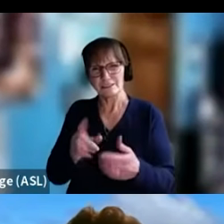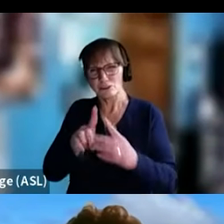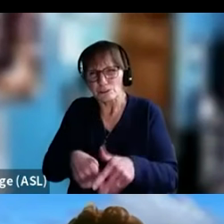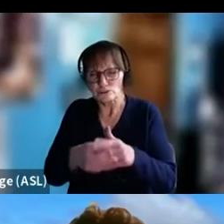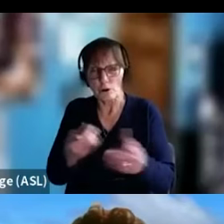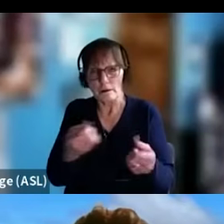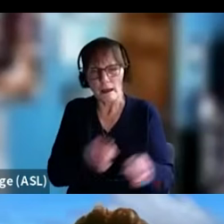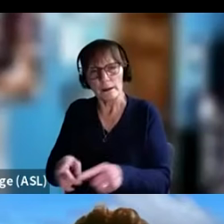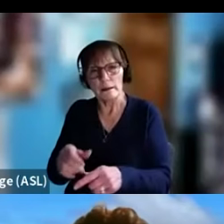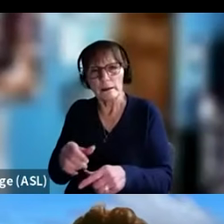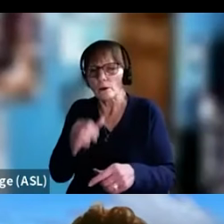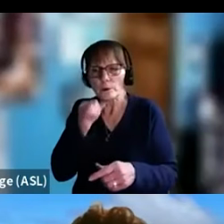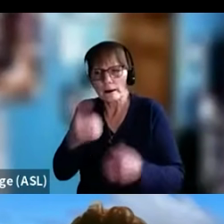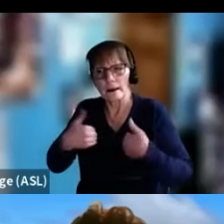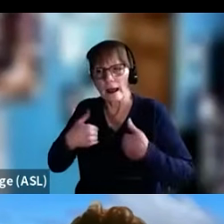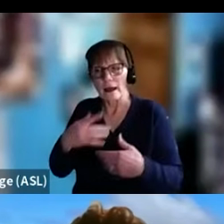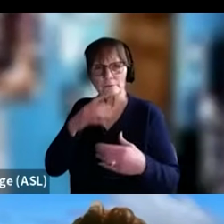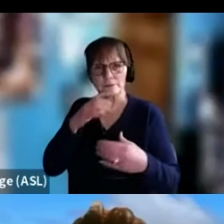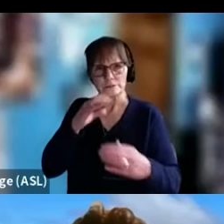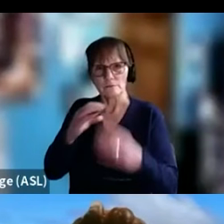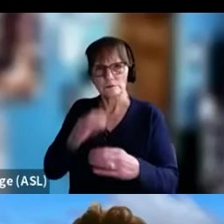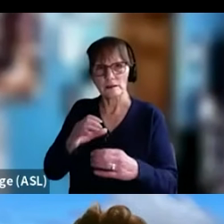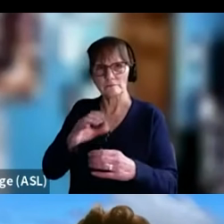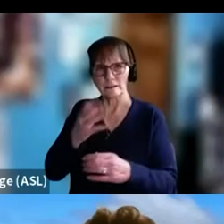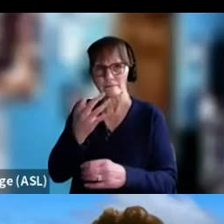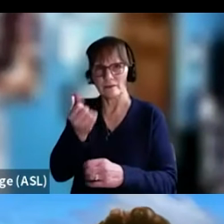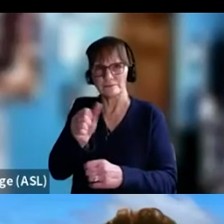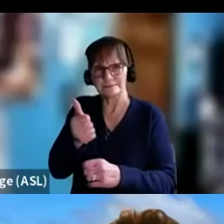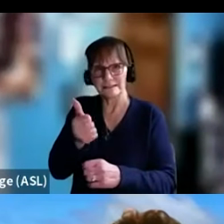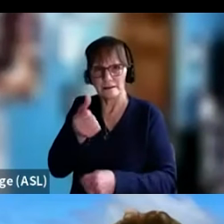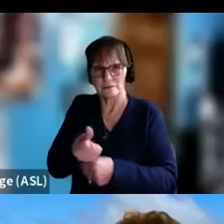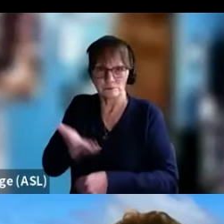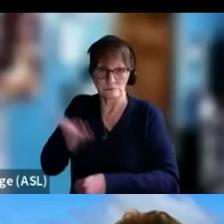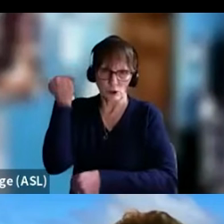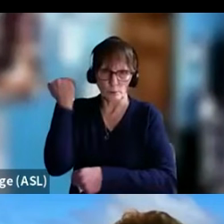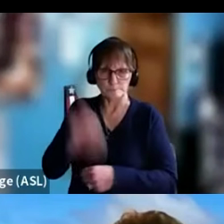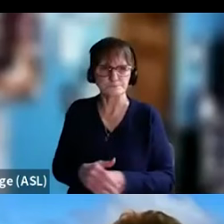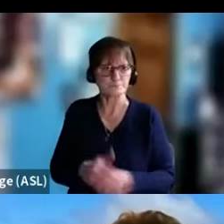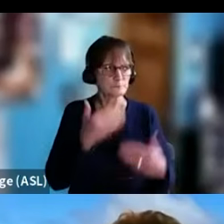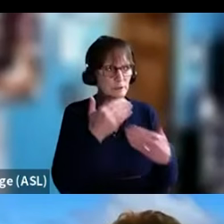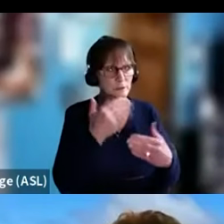we weren't having these conversations five or 10 years ago. Thank you for sharing that. And it feels really important